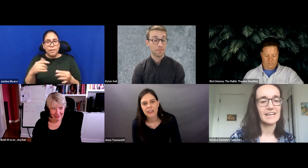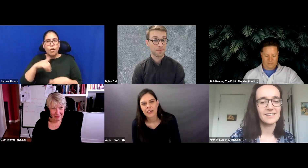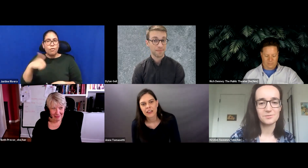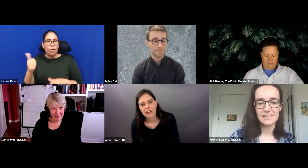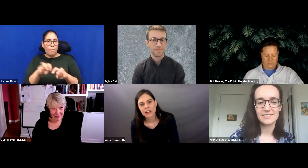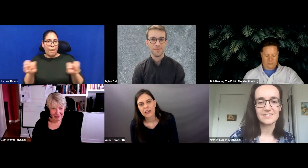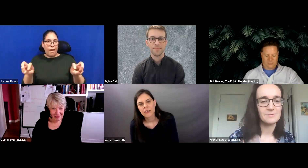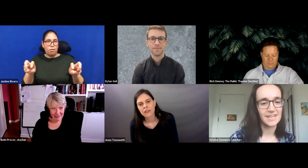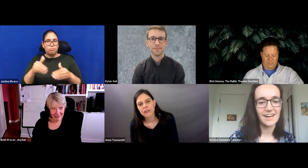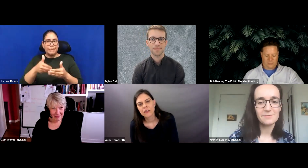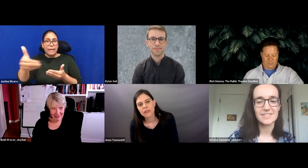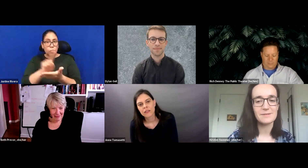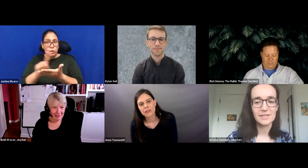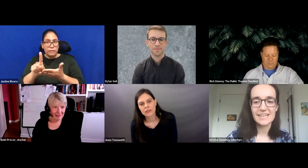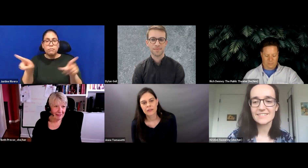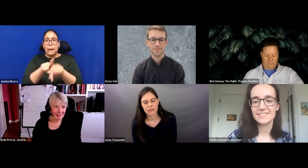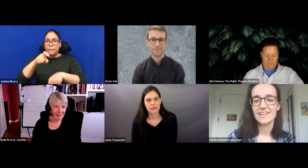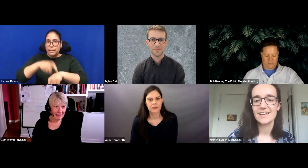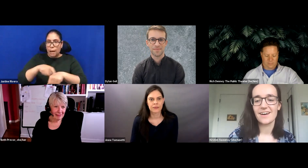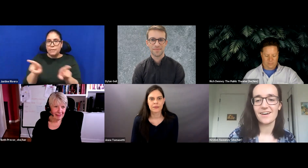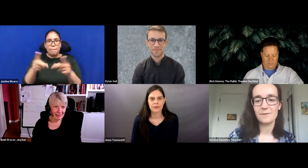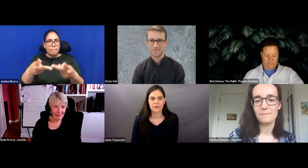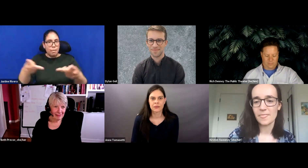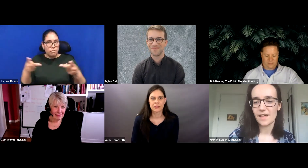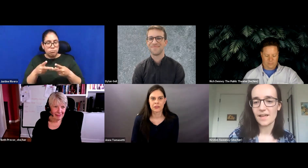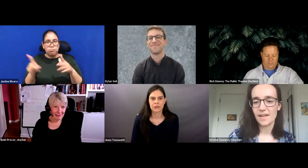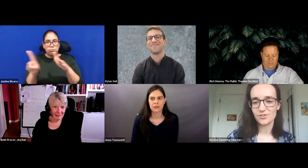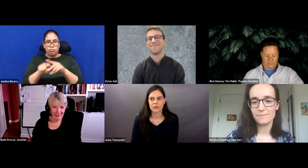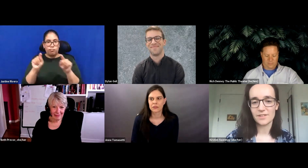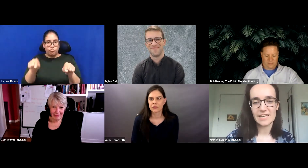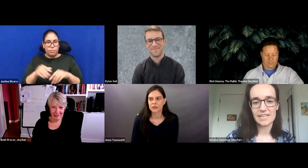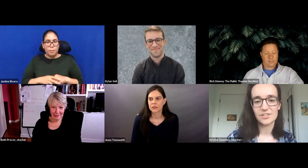next week, same time, same place. I just dropped the link